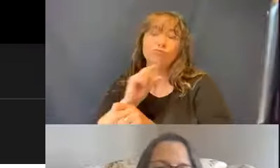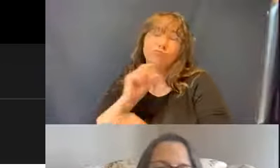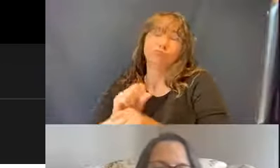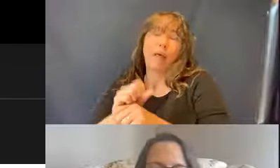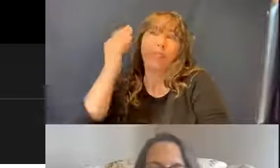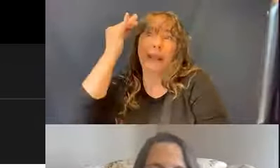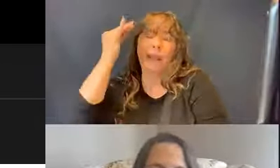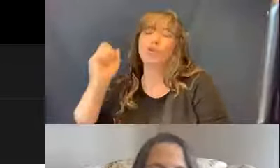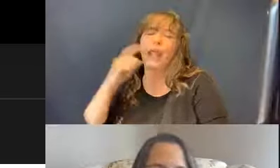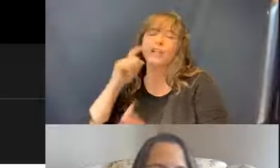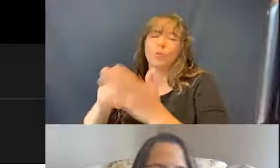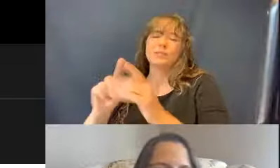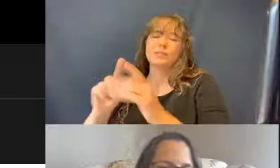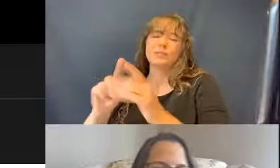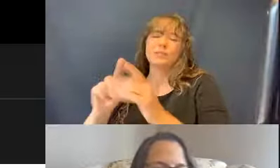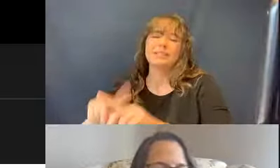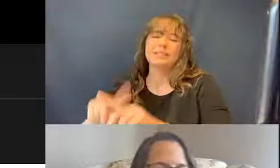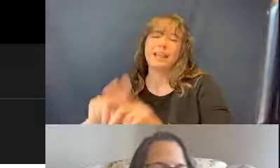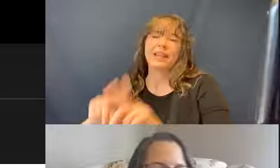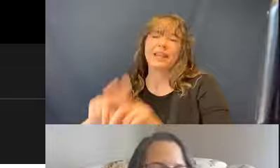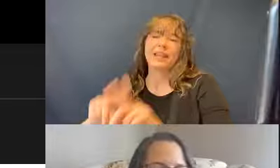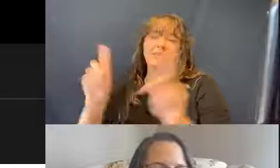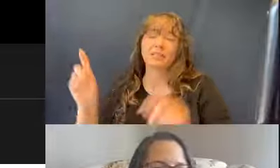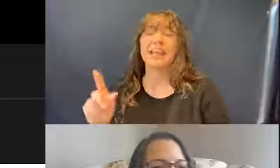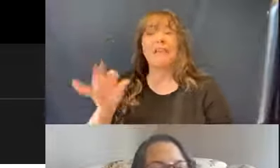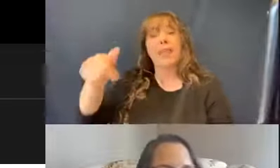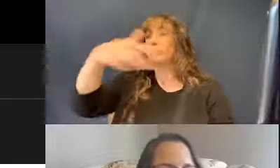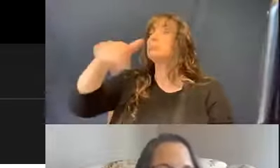if they turn away and walk away from you when you're talking, maybe you didn't get their